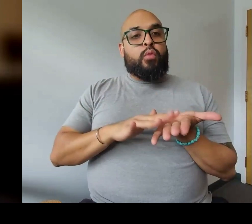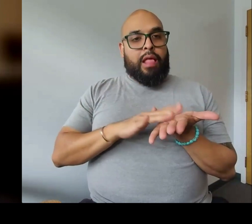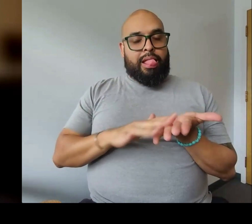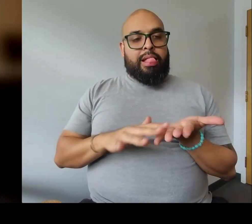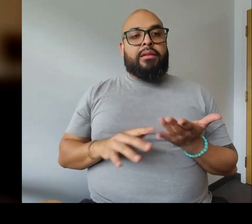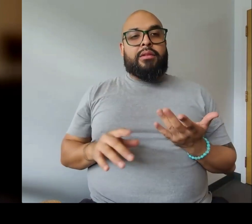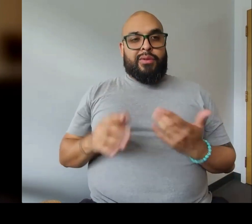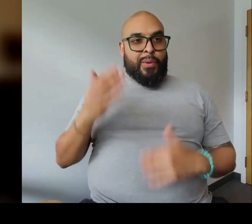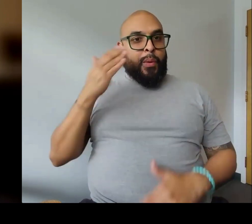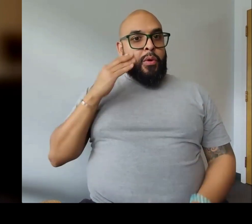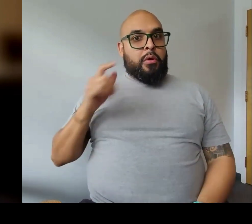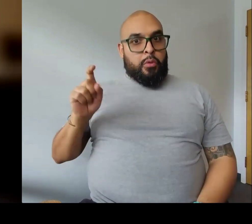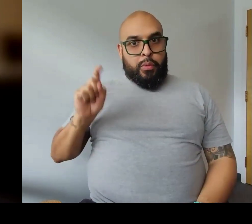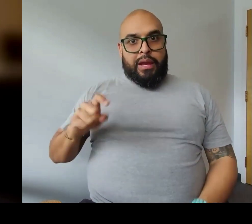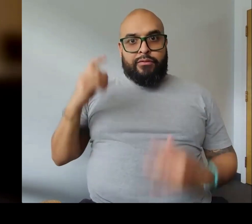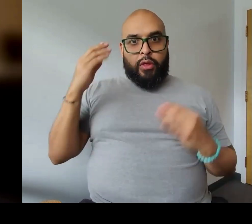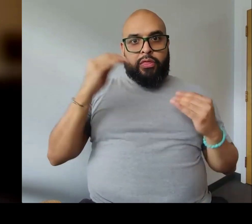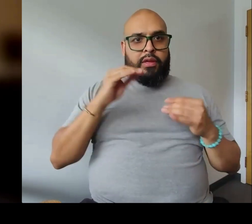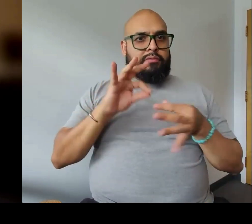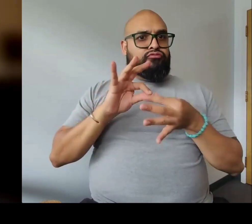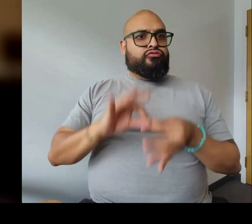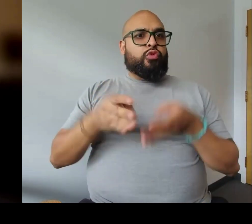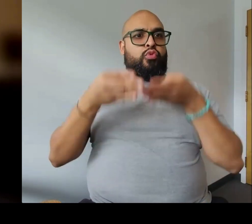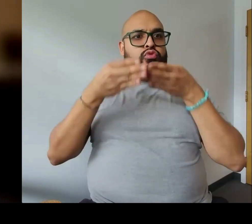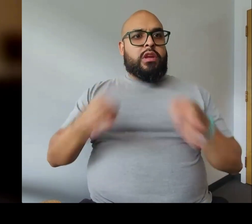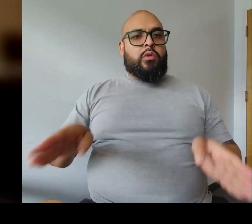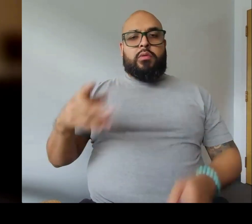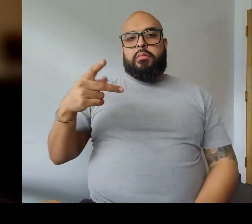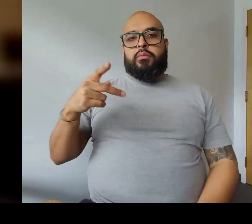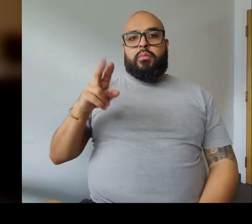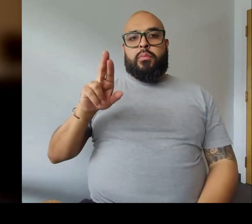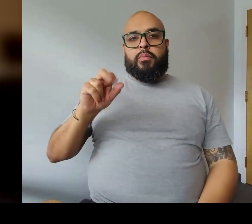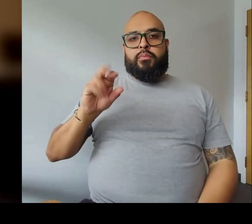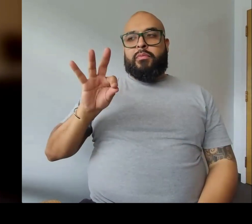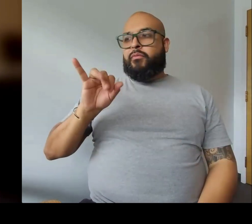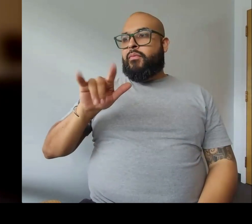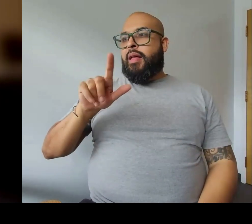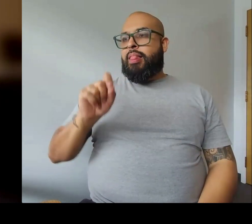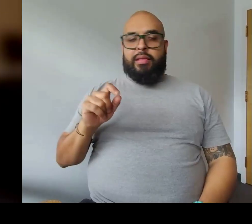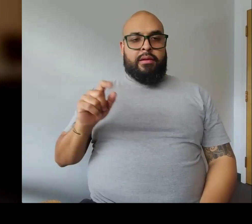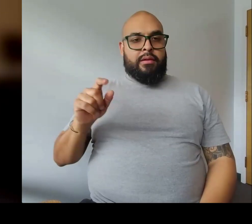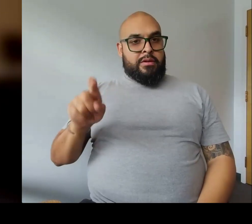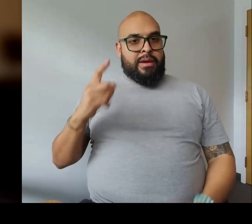You know, we have to think about the overall profile and also to consider comorbid diagnoses.